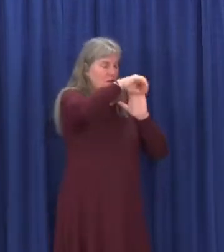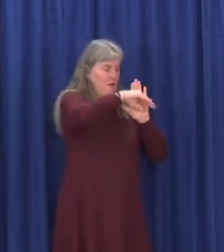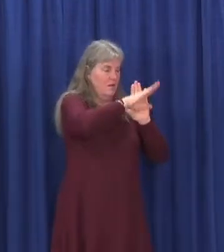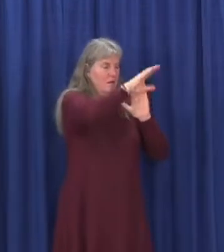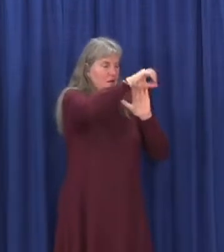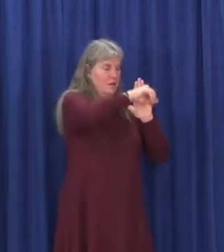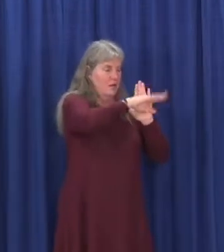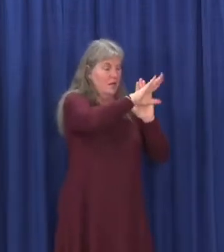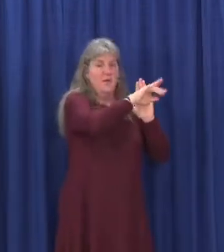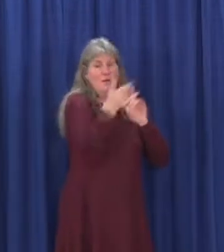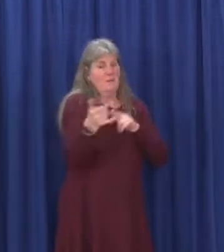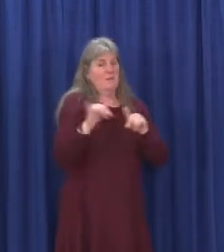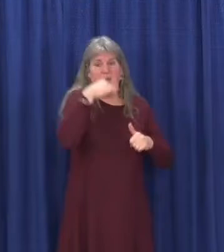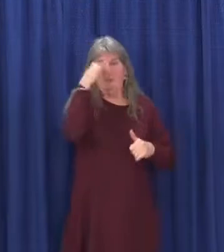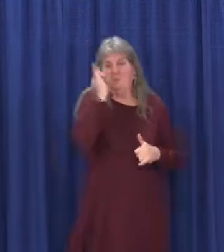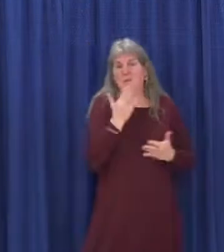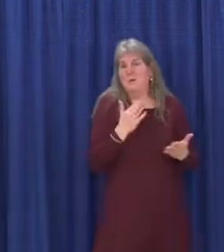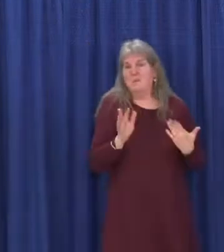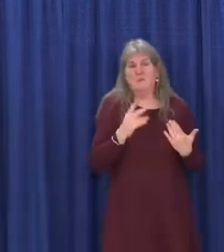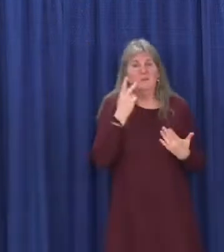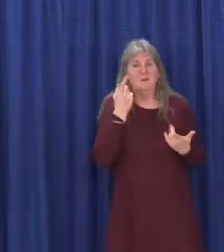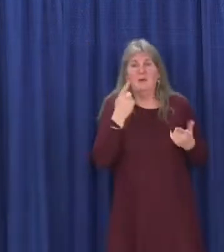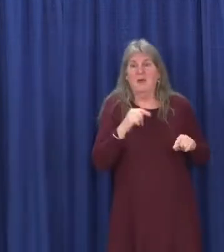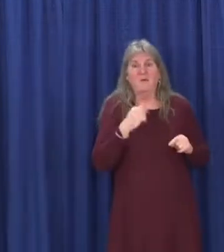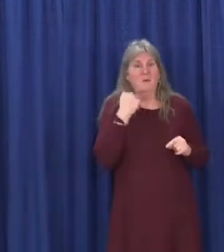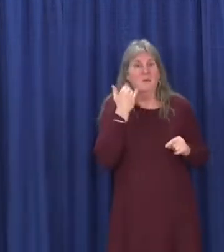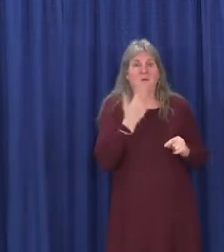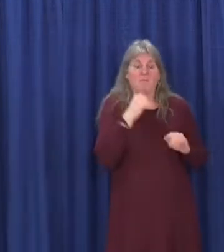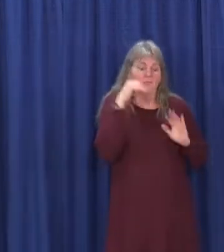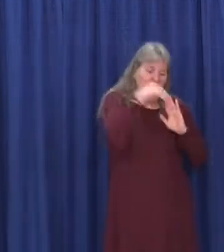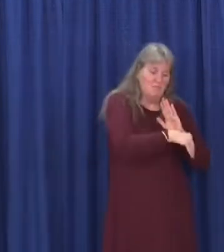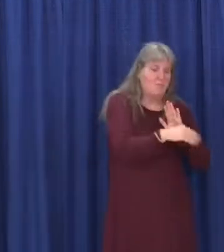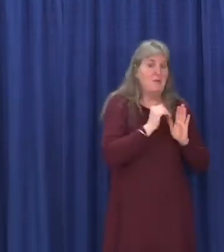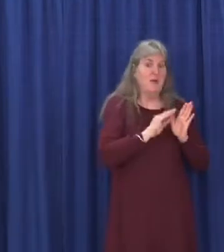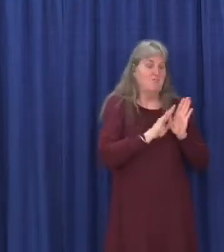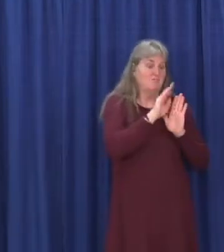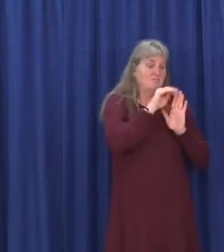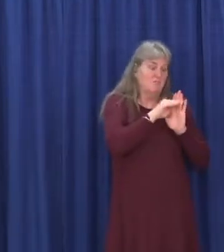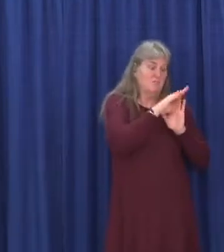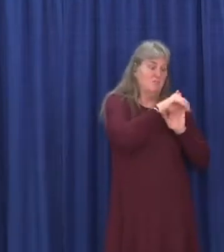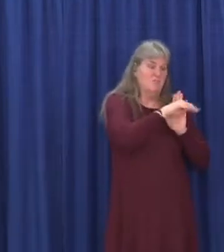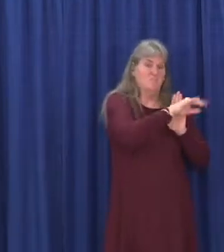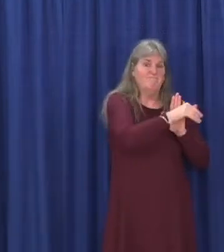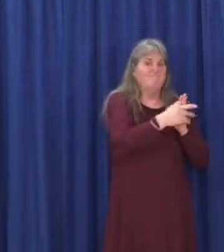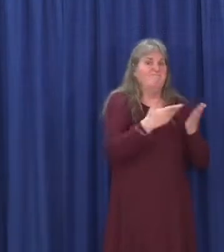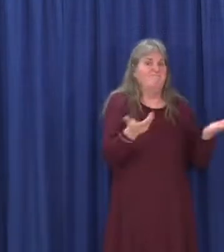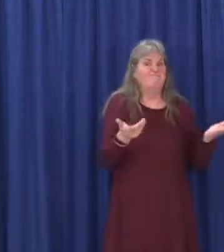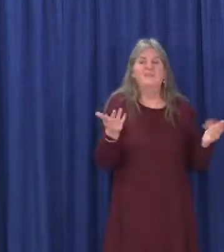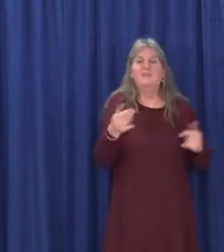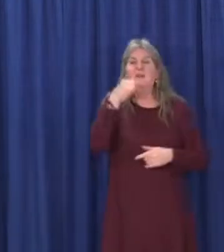jurisdictions, time will tell. In places with a small population like the Yukon,